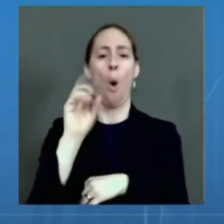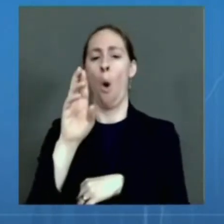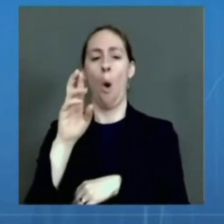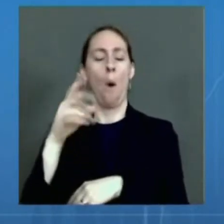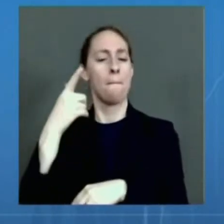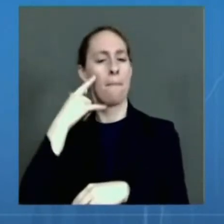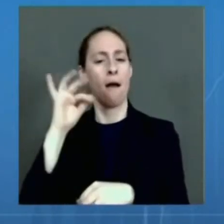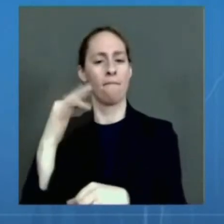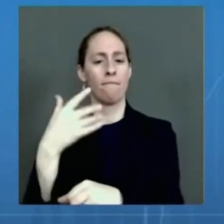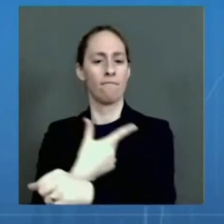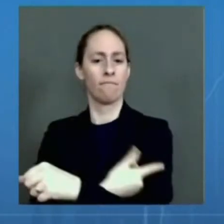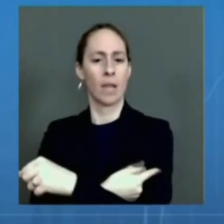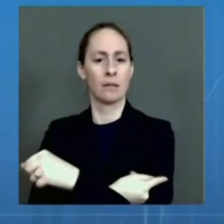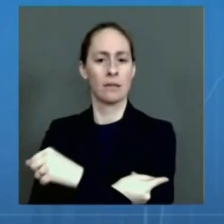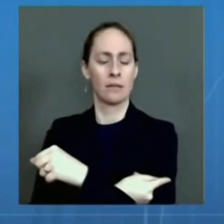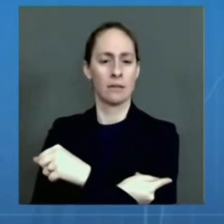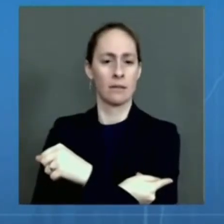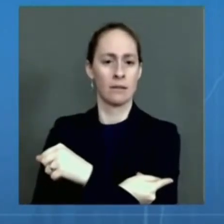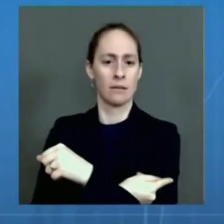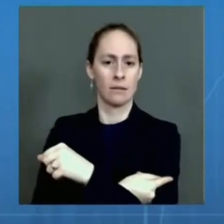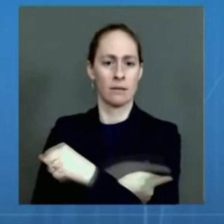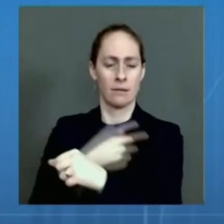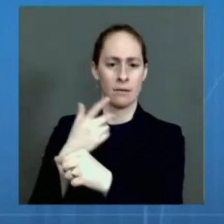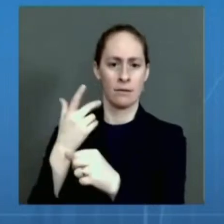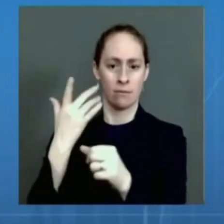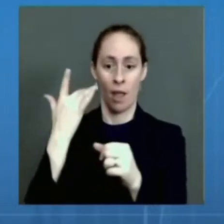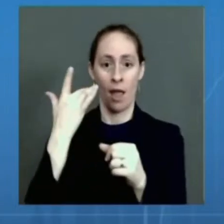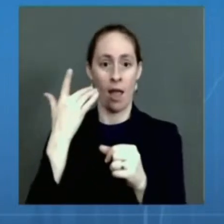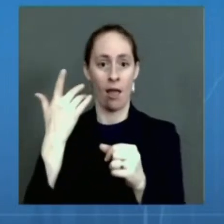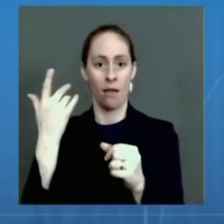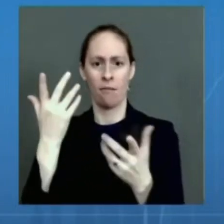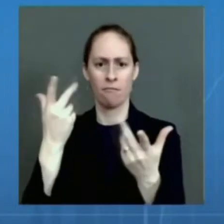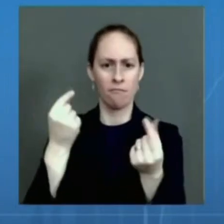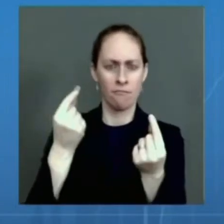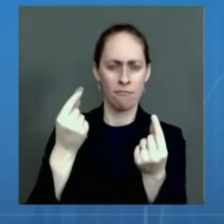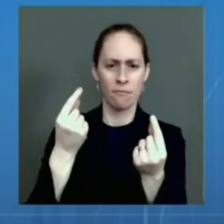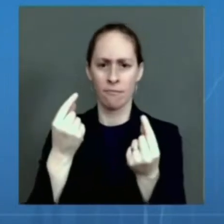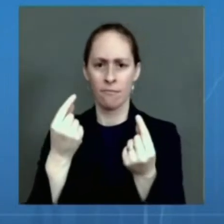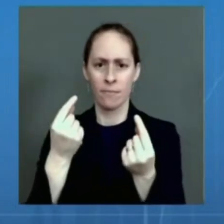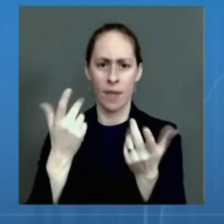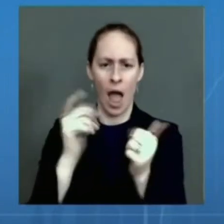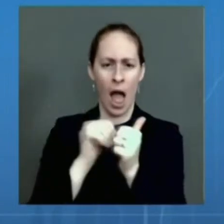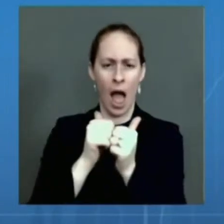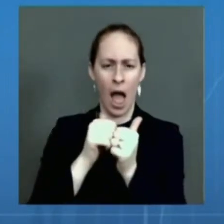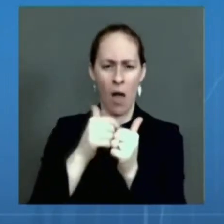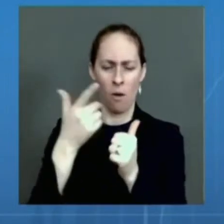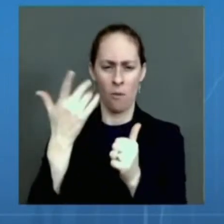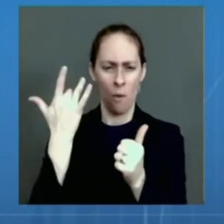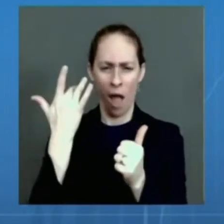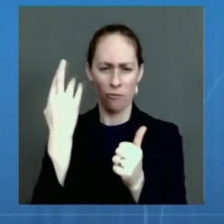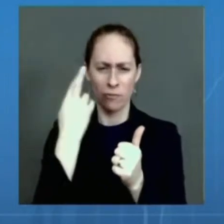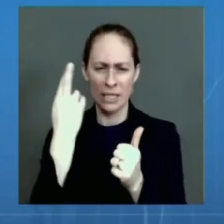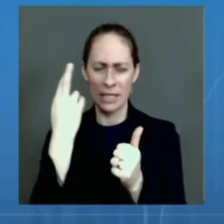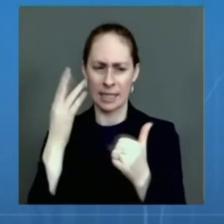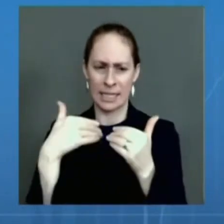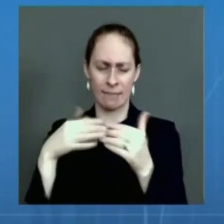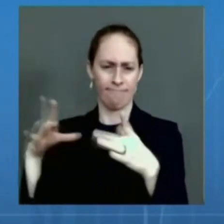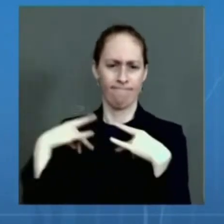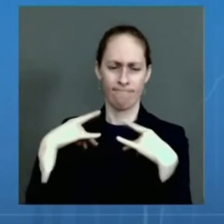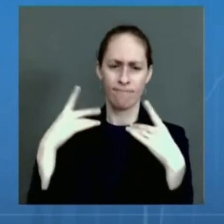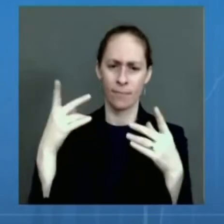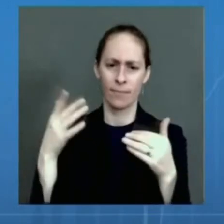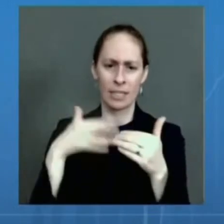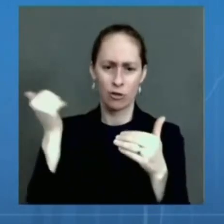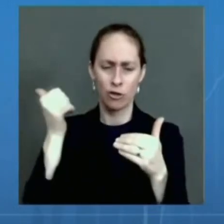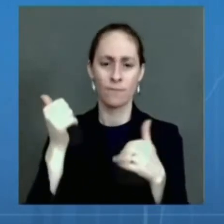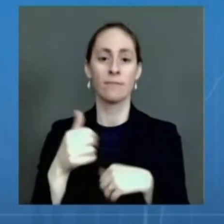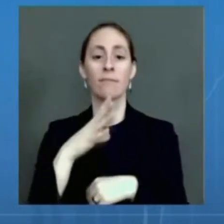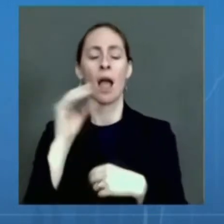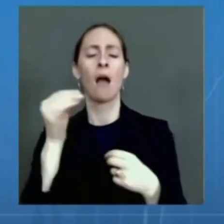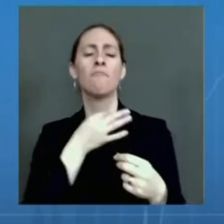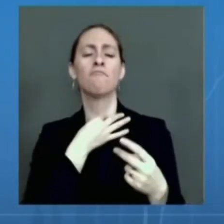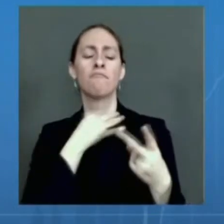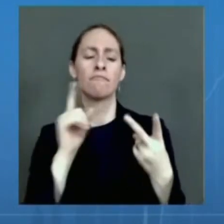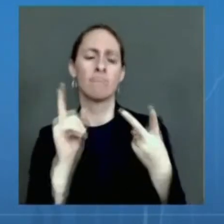CONTRACTING OMICRON COMPARED TO